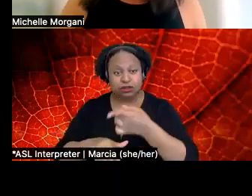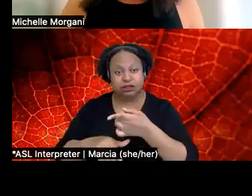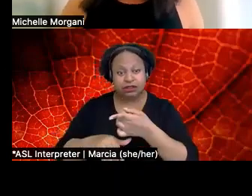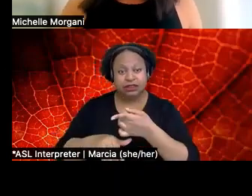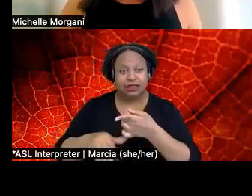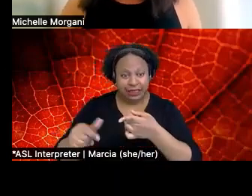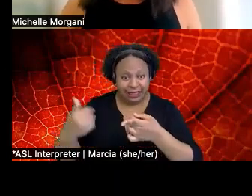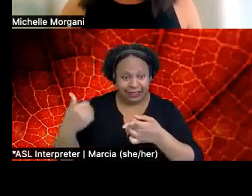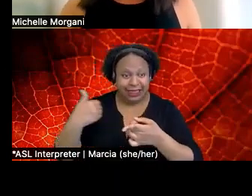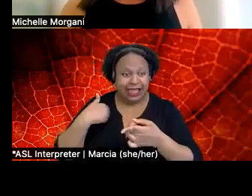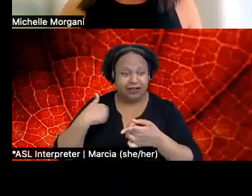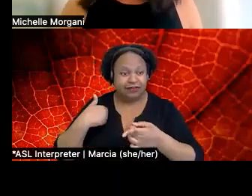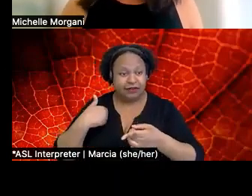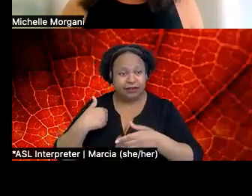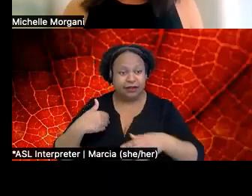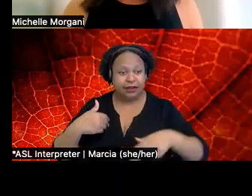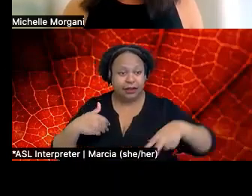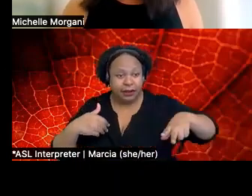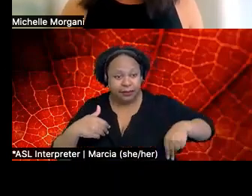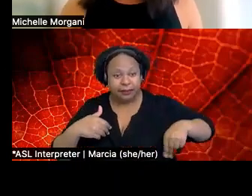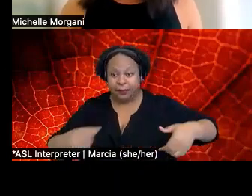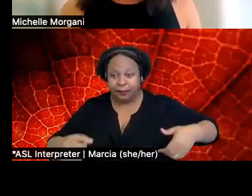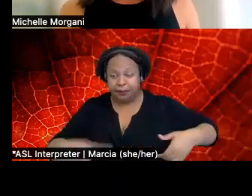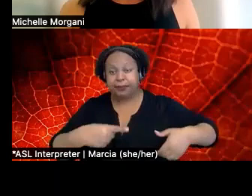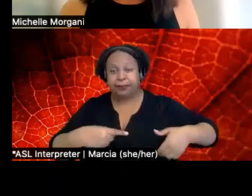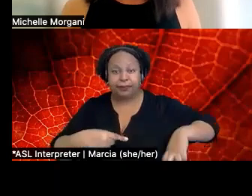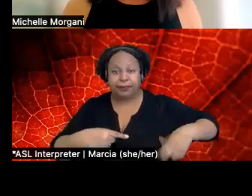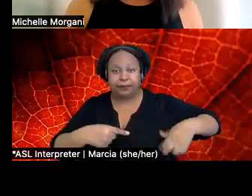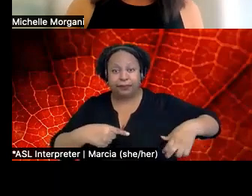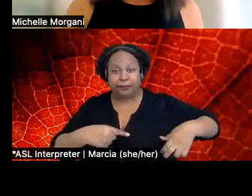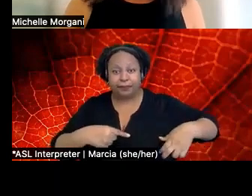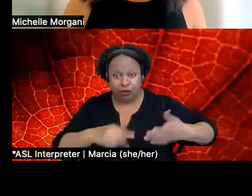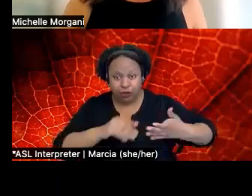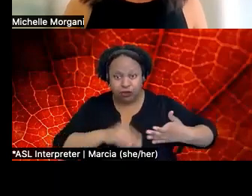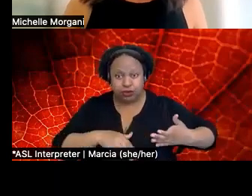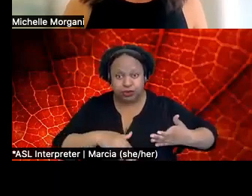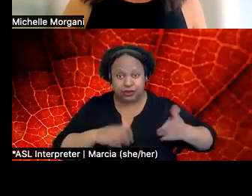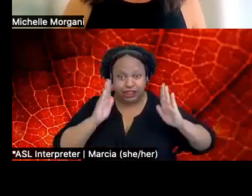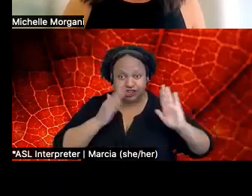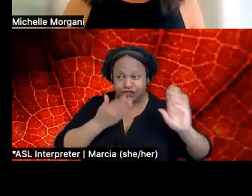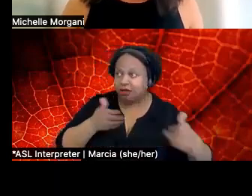a pager of some sort that may vibrate to obtain the student's attention and therefore be able to